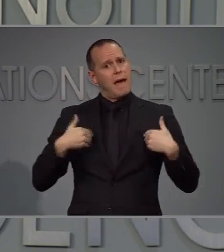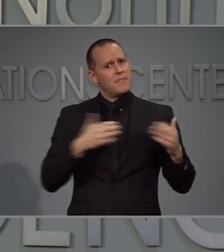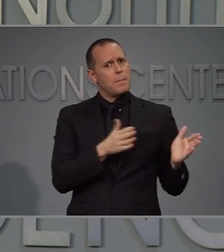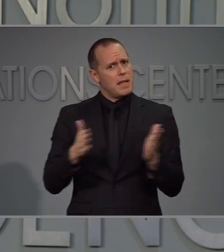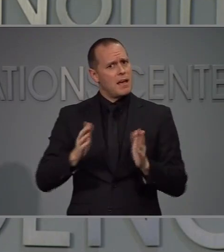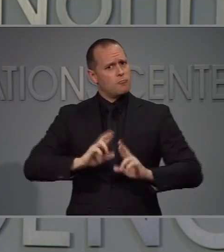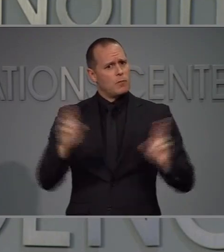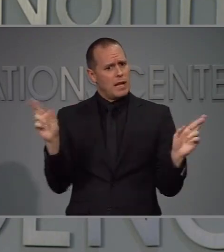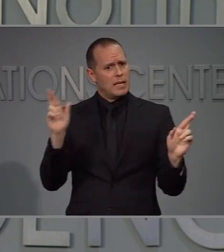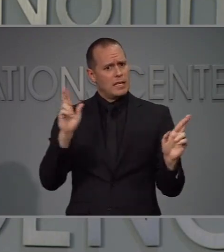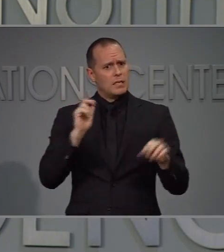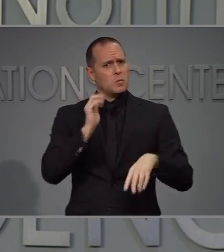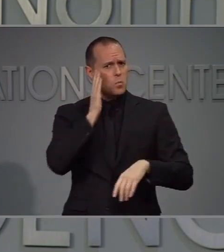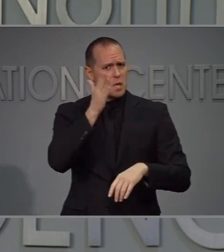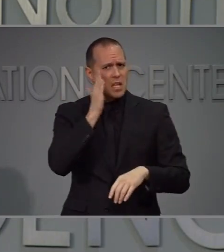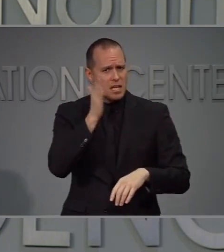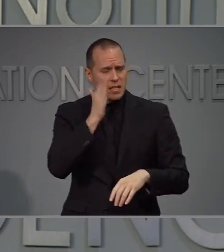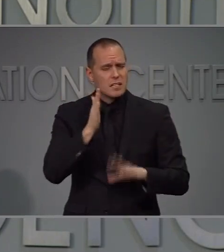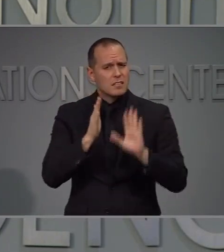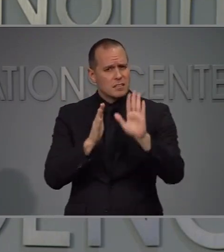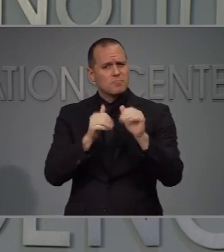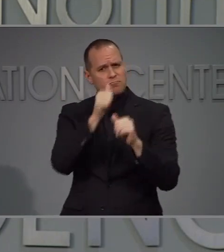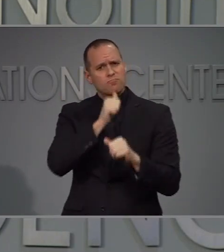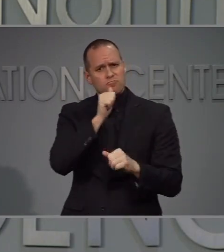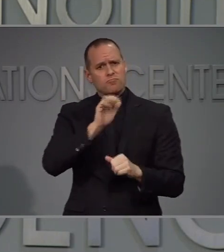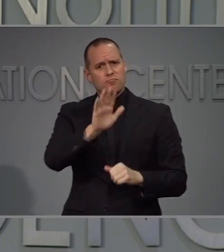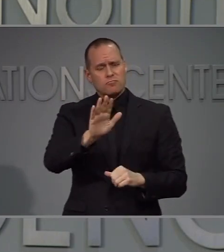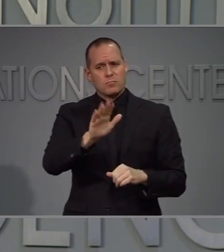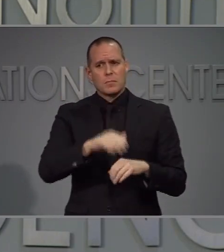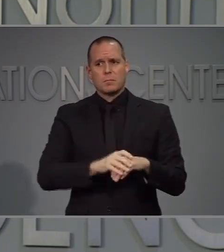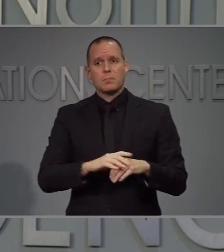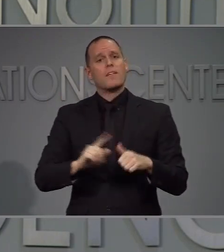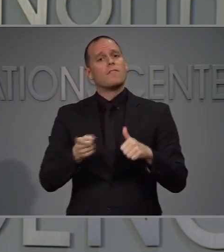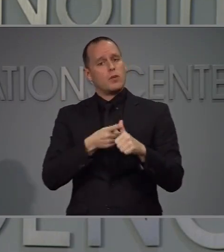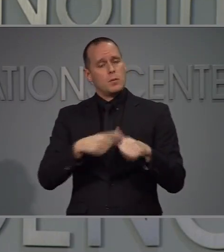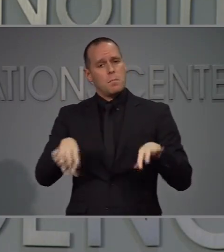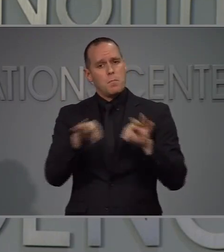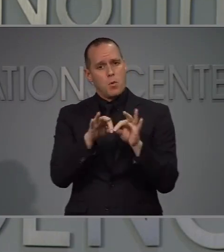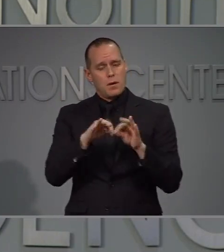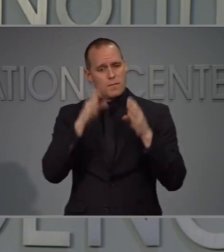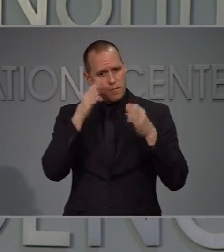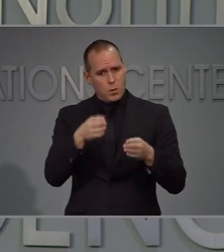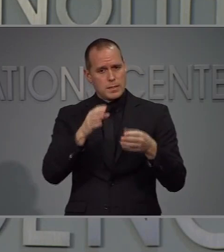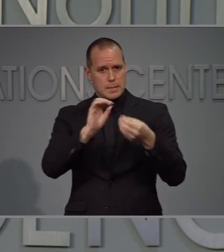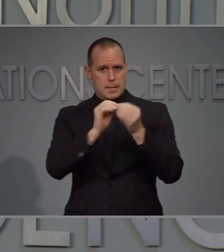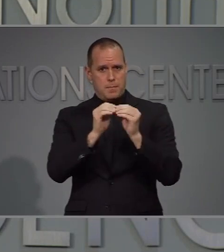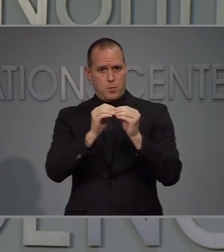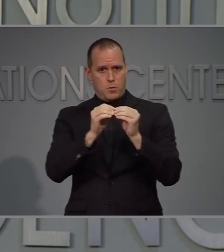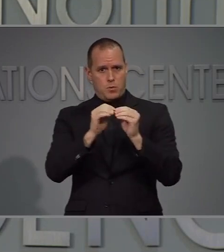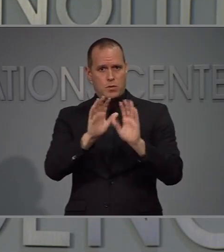PEOPLE WANT THEIR LIVES AND THEIR LIVELIHOODS BACK. AND I